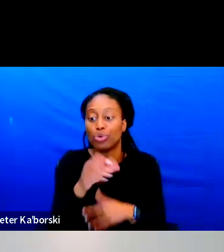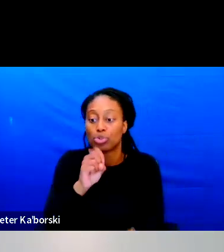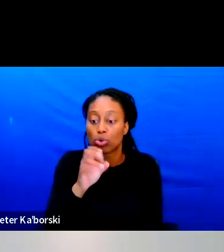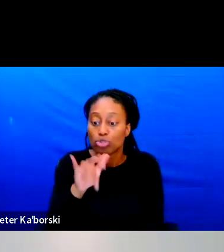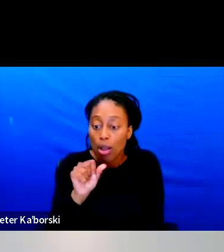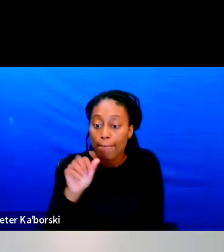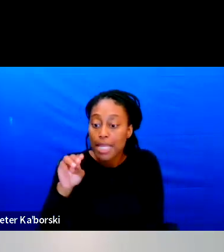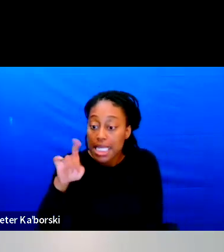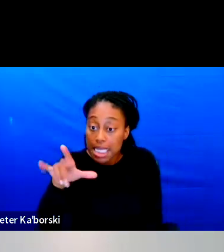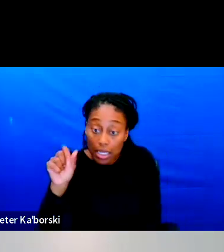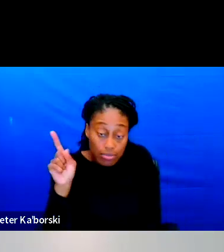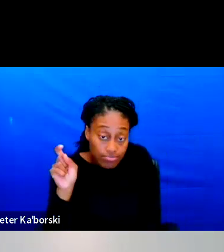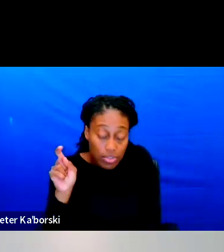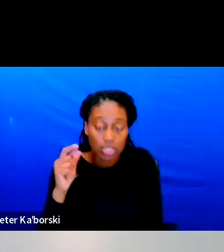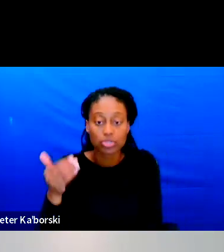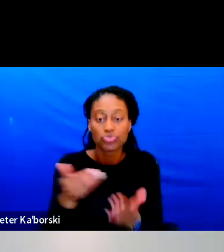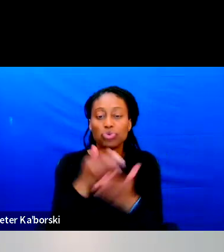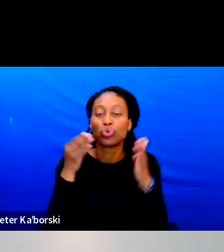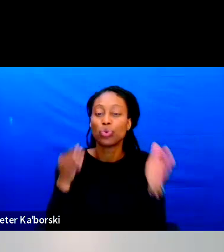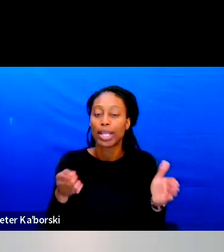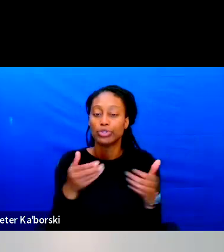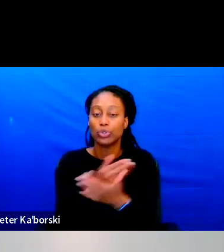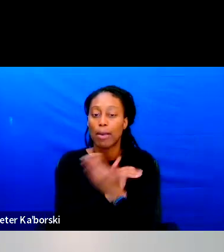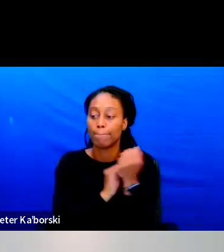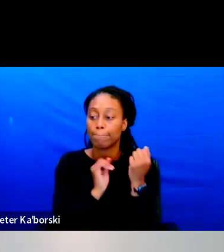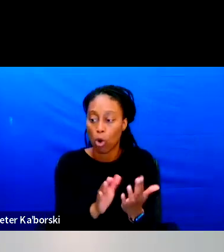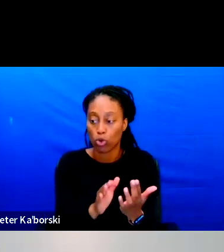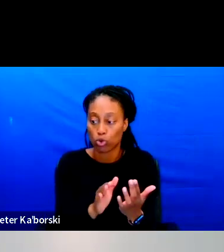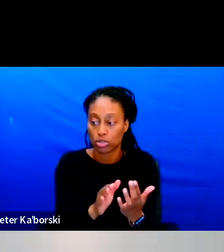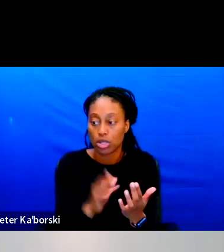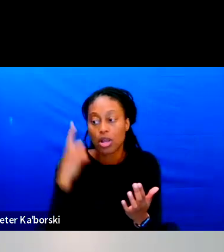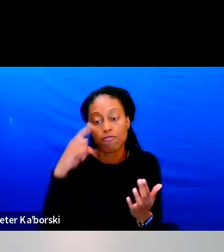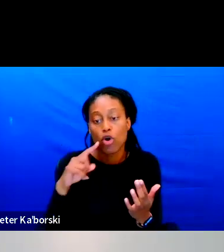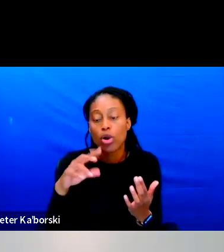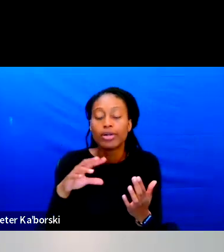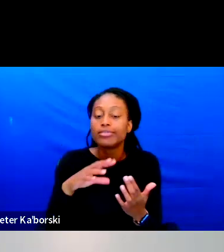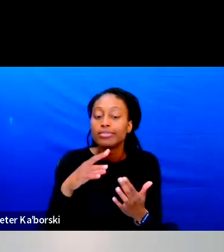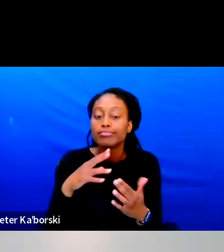Kyle Kleist: So what's our new ways? I this is one of the things that interests me. What's our new ways of capturing in ours.